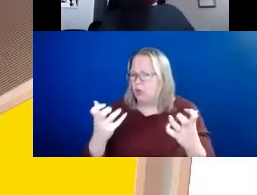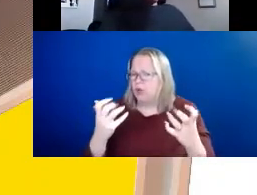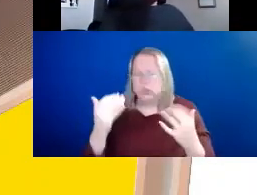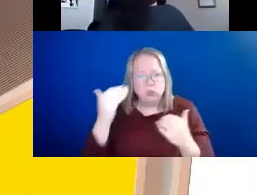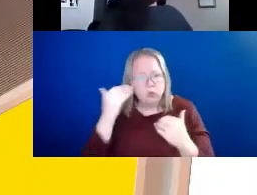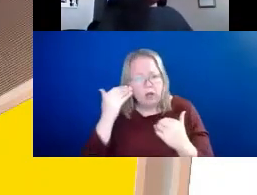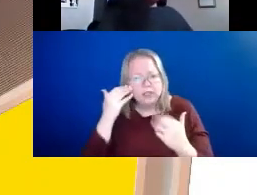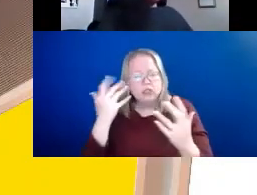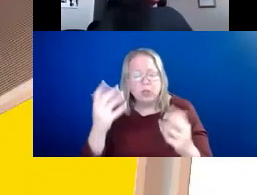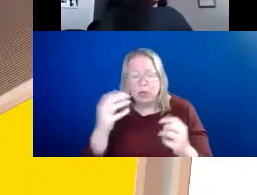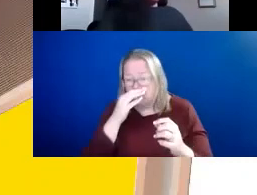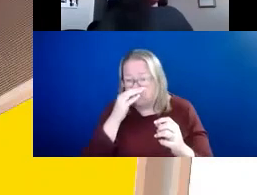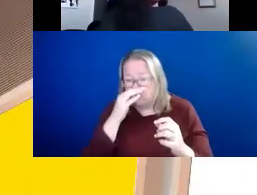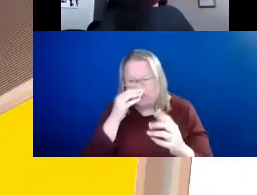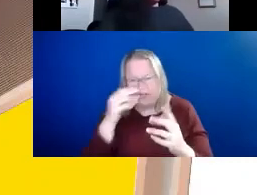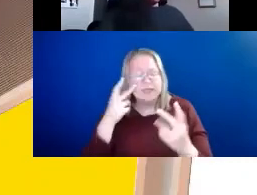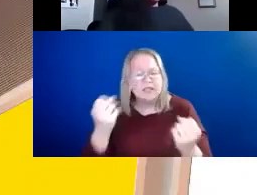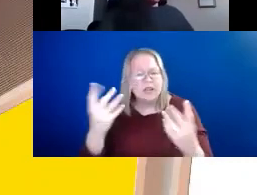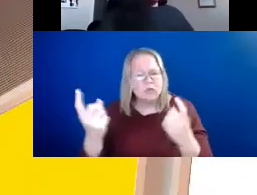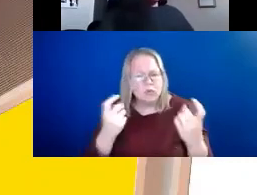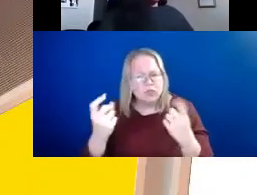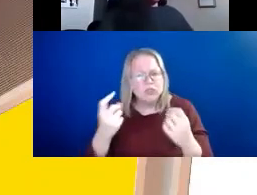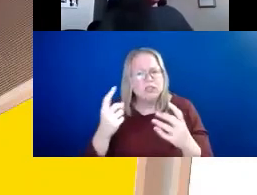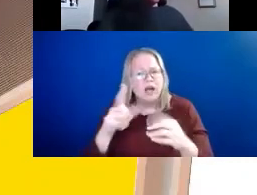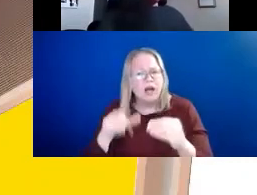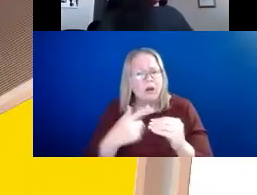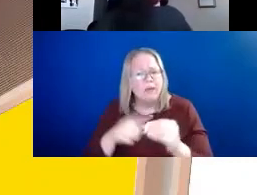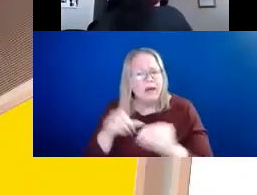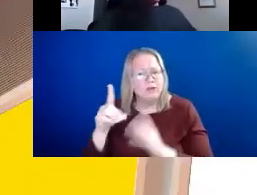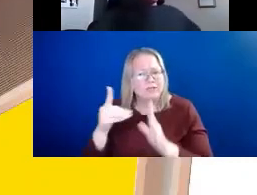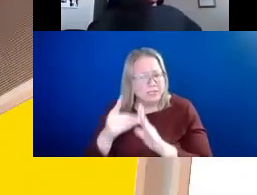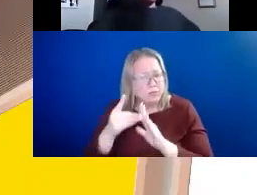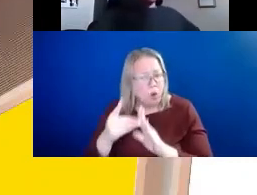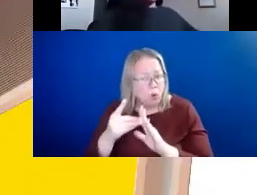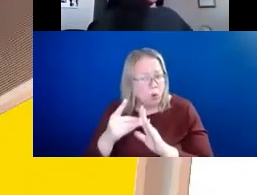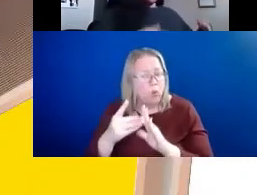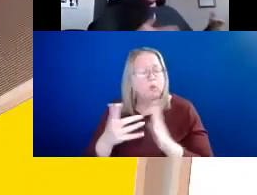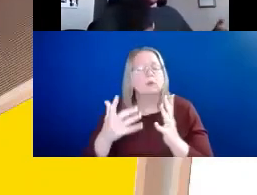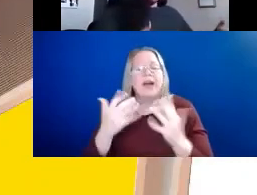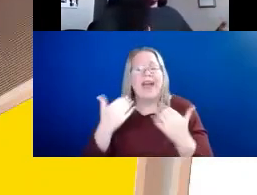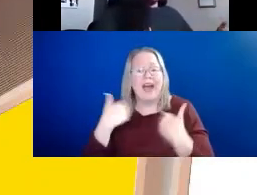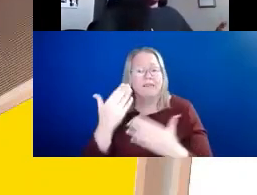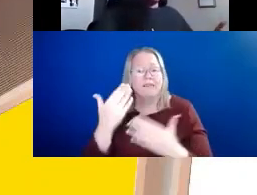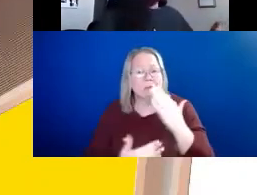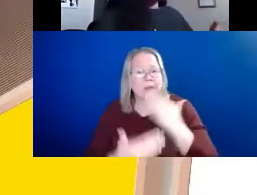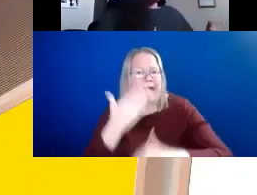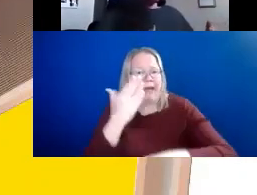12:57:40 I see questions about a demo session and having some hands-on experience.